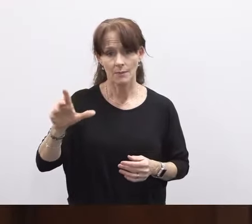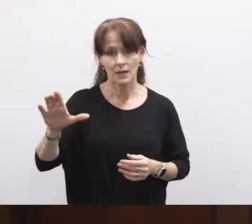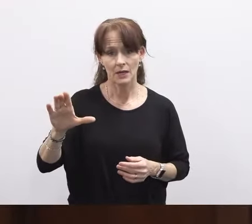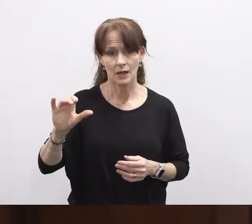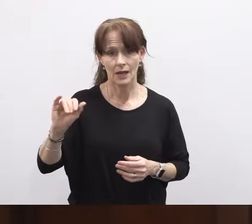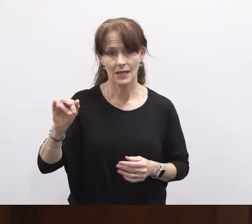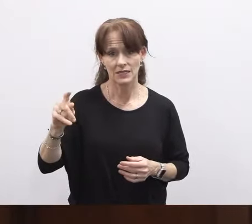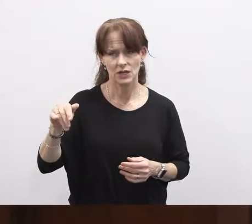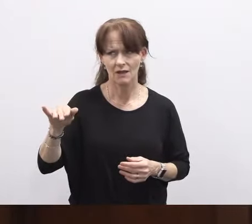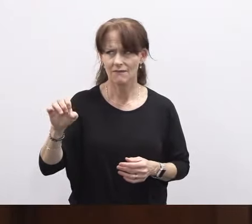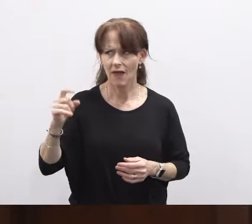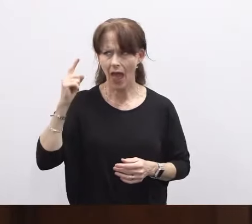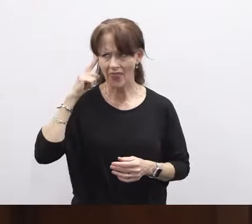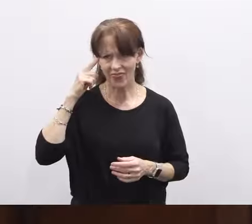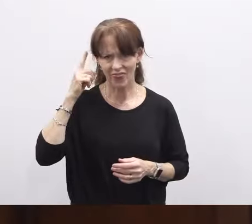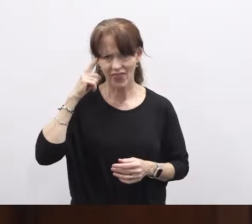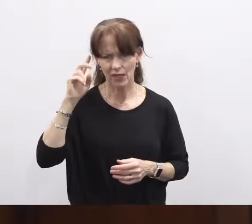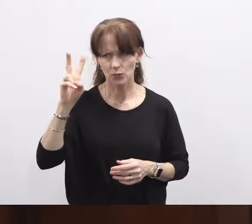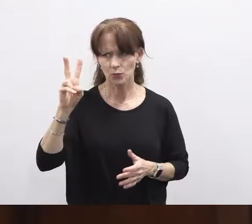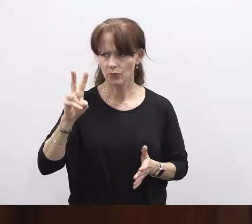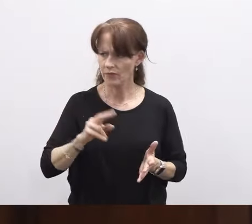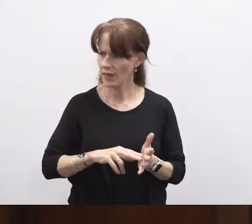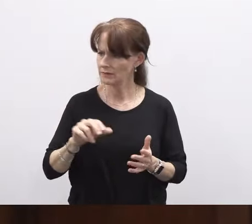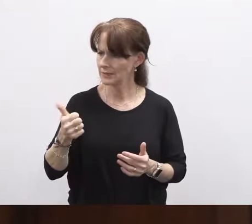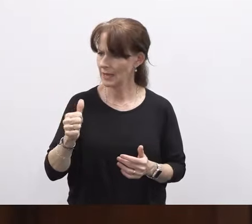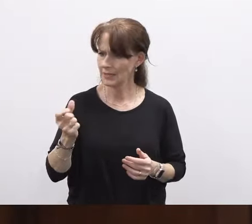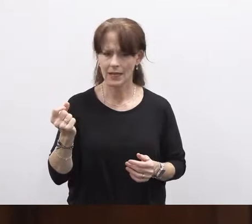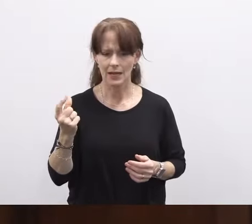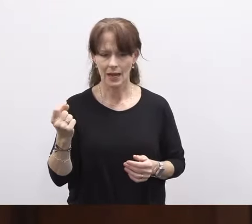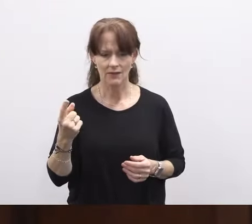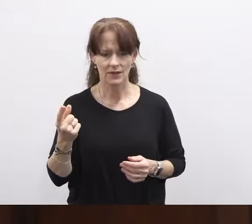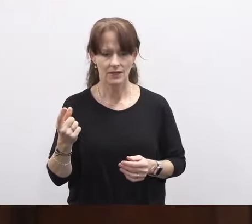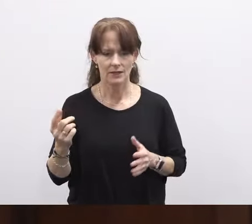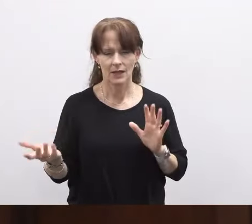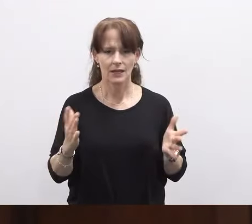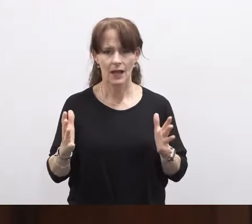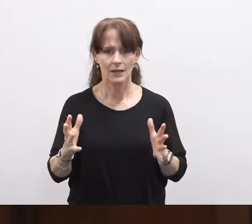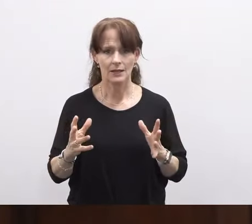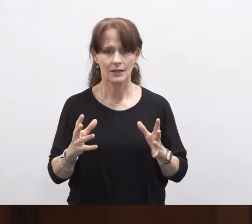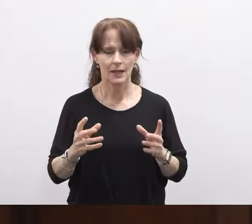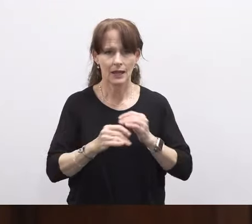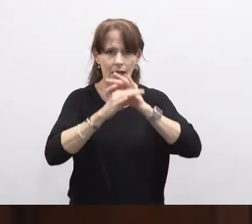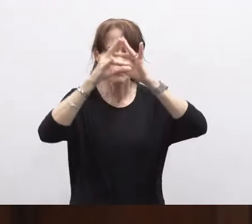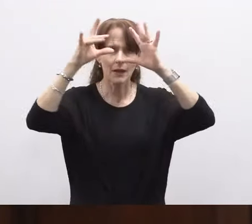which I think was 2010 and '11. And it was kind of dreaming up what North Long Beach